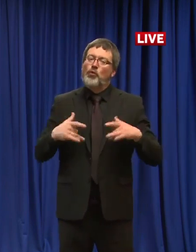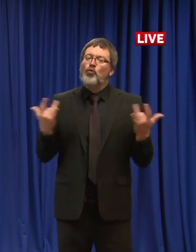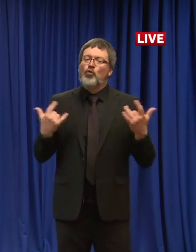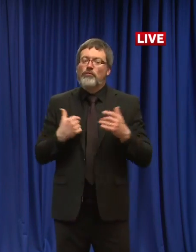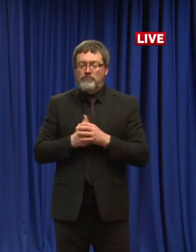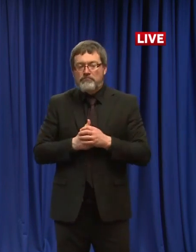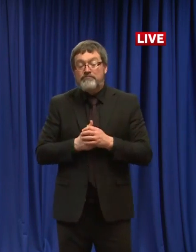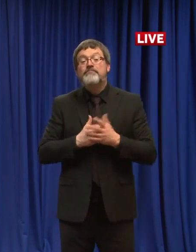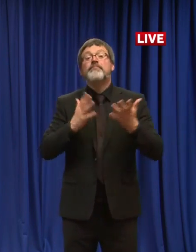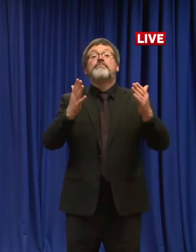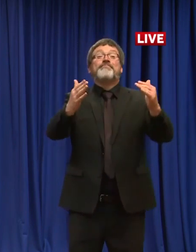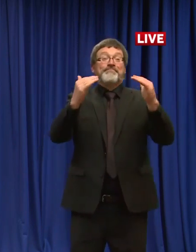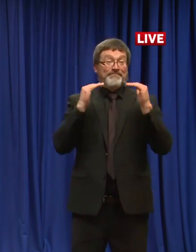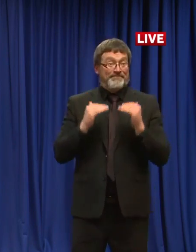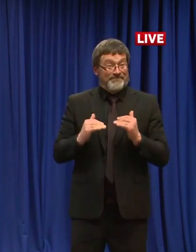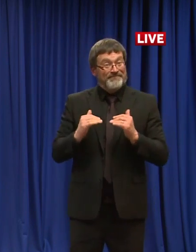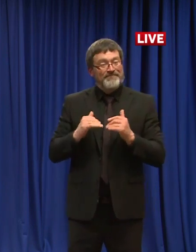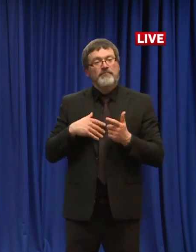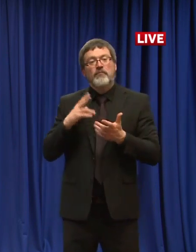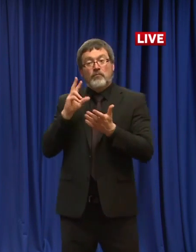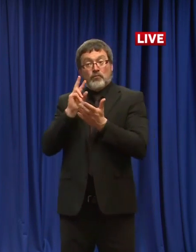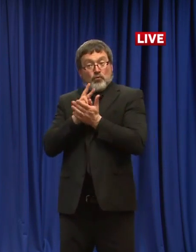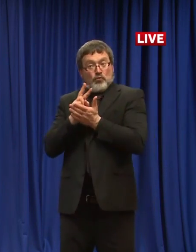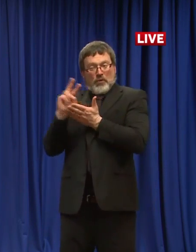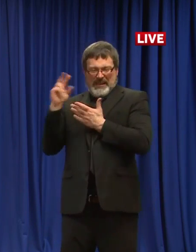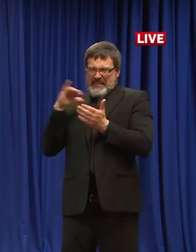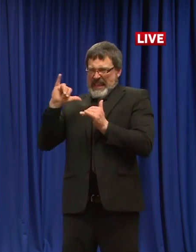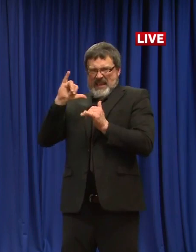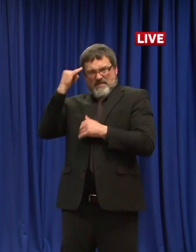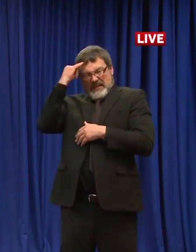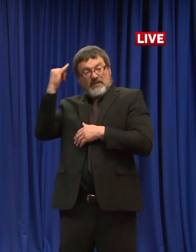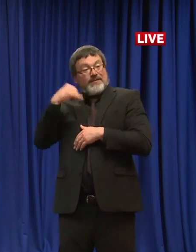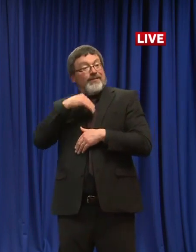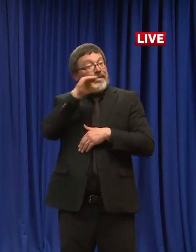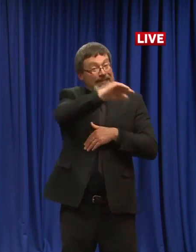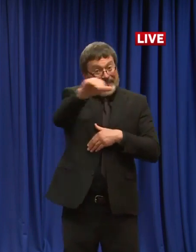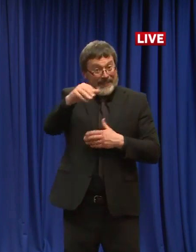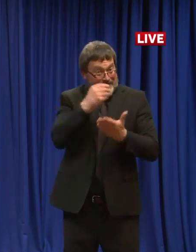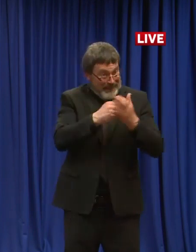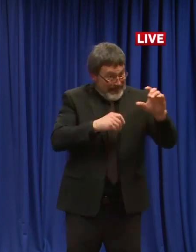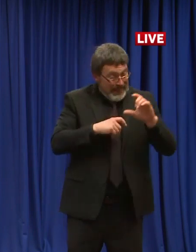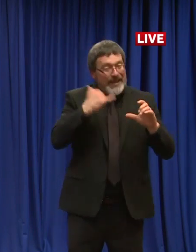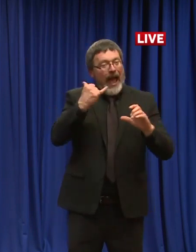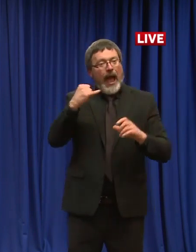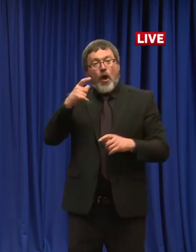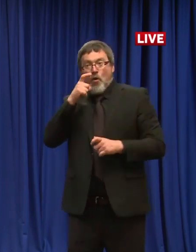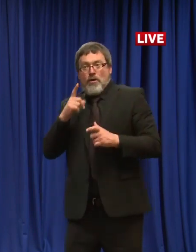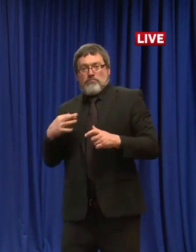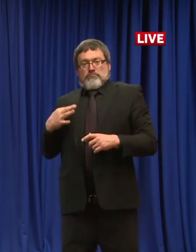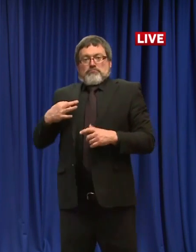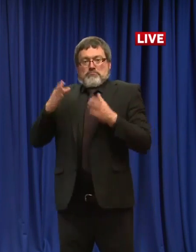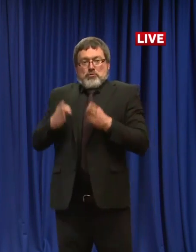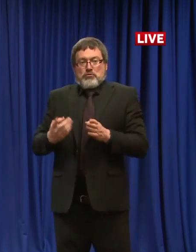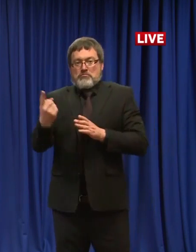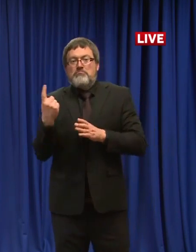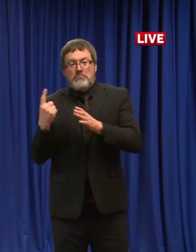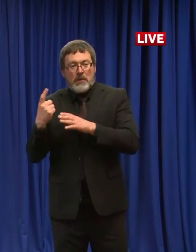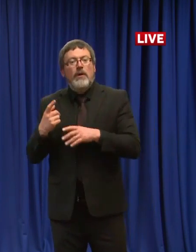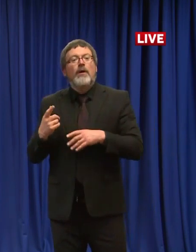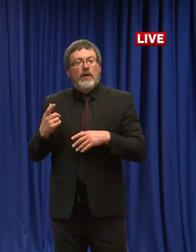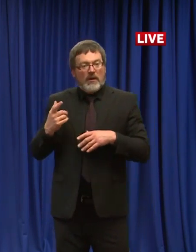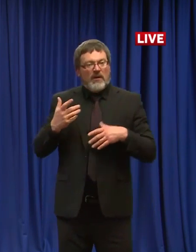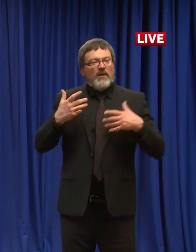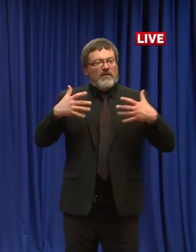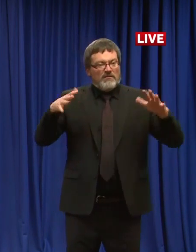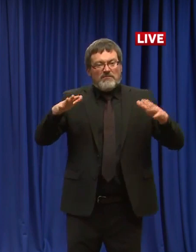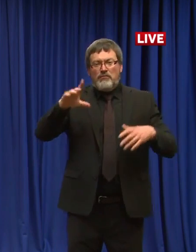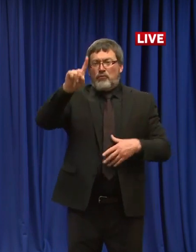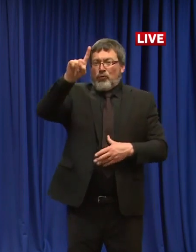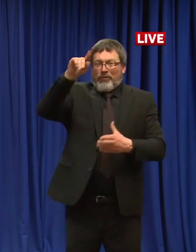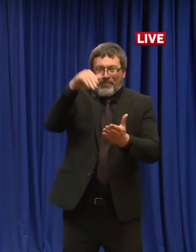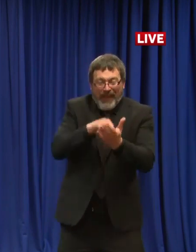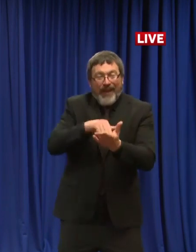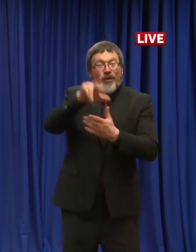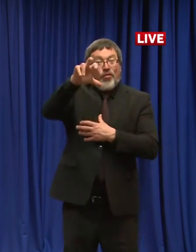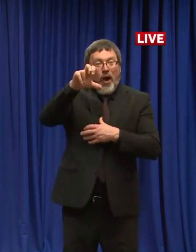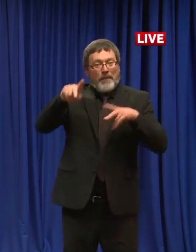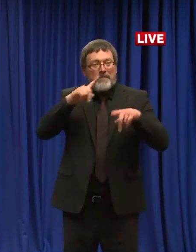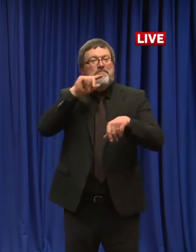I ALSO WANT TO MENTION THAT FINALLY TWO WEEKS AGO, YOU KNOW, WE CALL ON GRANITE STATERS TO ANSWER THE CALL JUST TO VOLUNTEER A LOT OF FOLKS THAT MAY WANT TO JUST VOLUNTEER IN